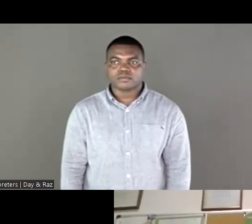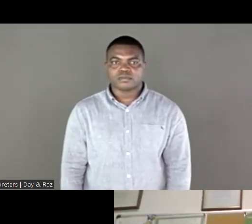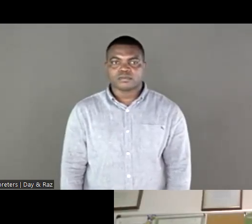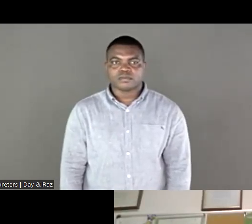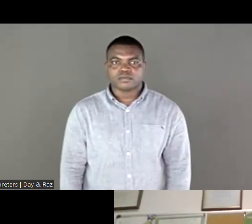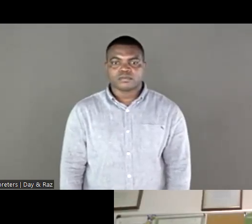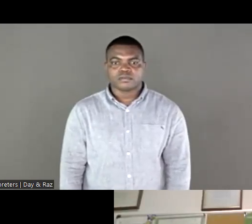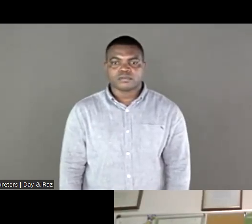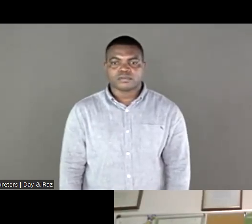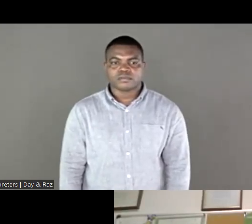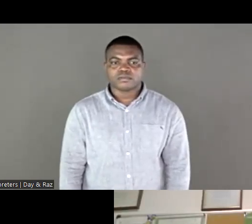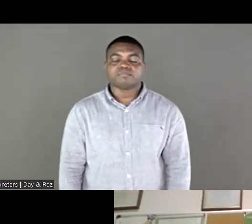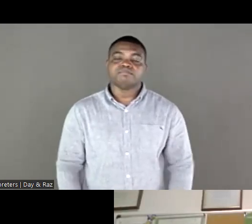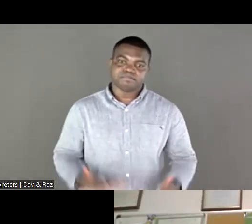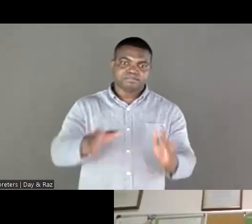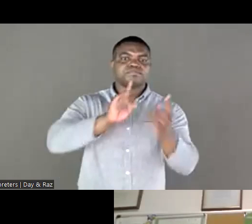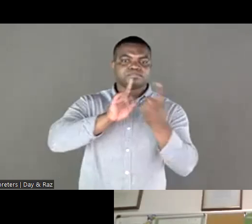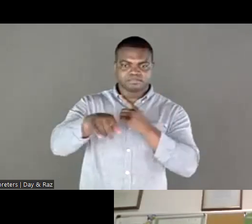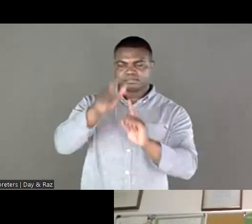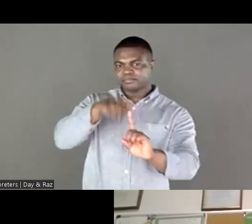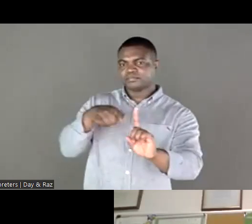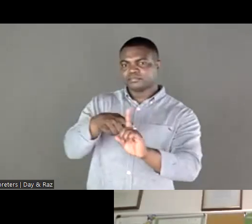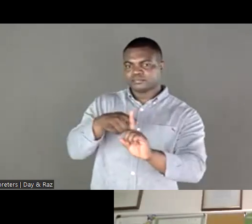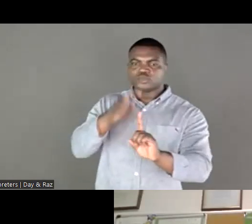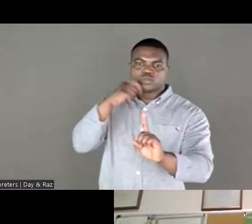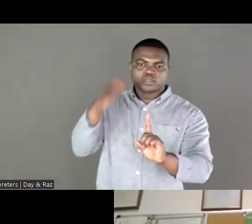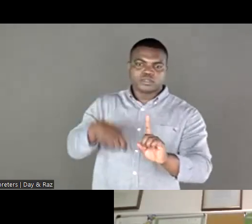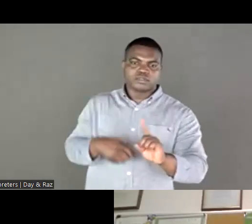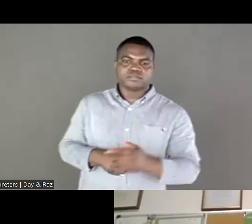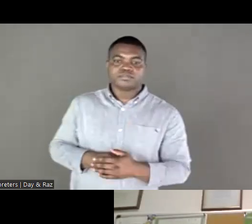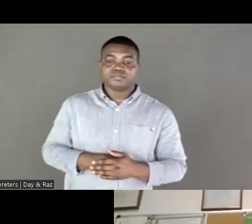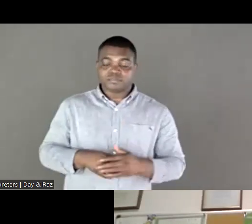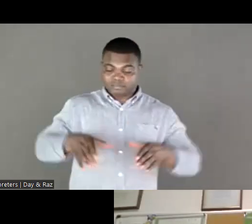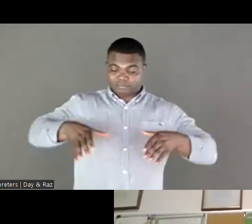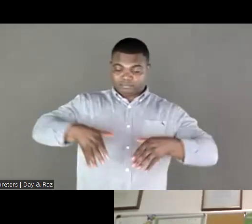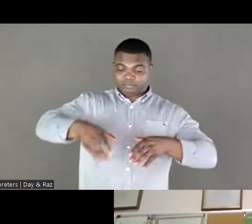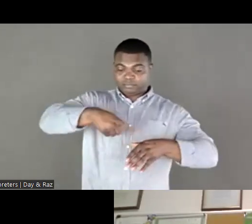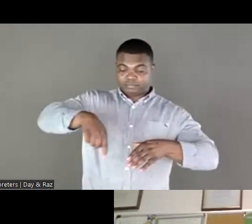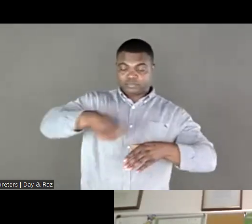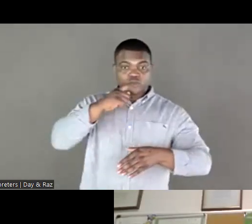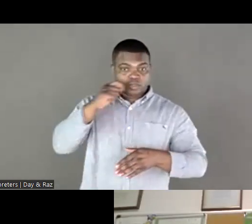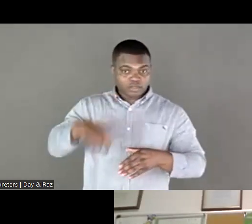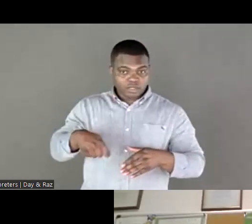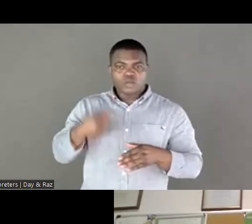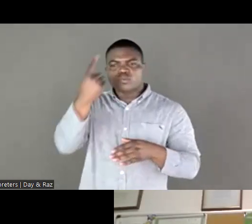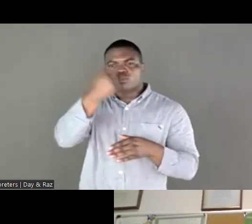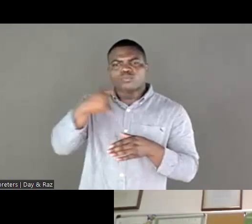first of all, in terms of improvement of clusters function, because when as soon as the military